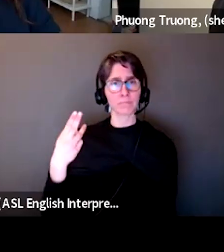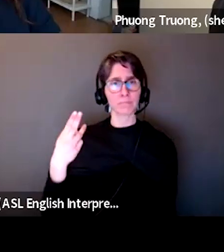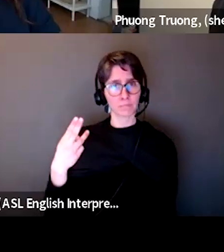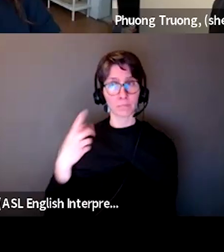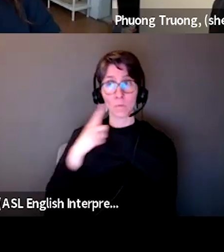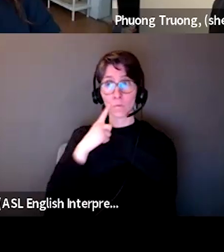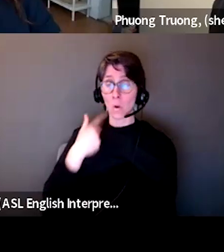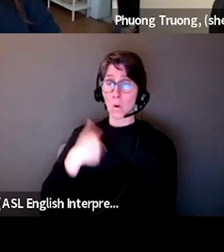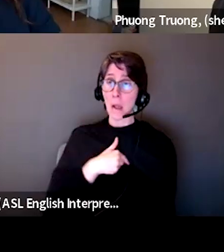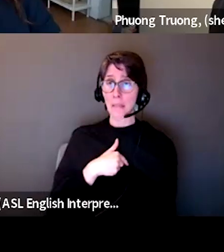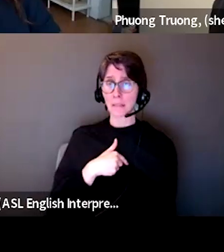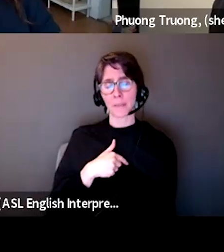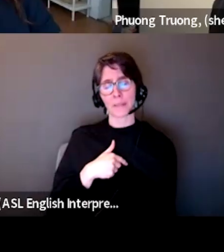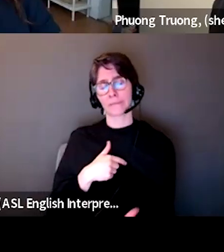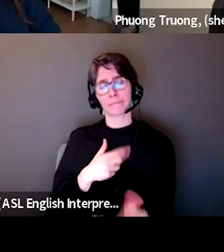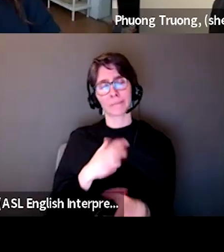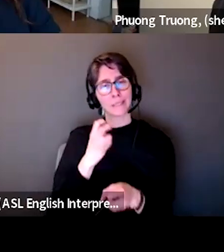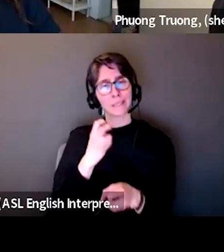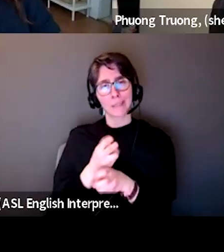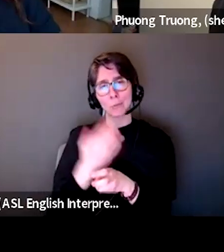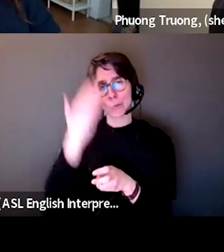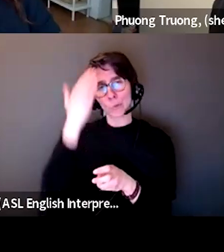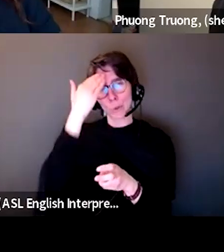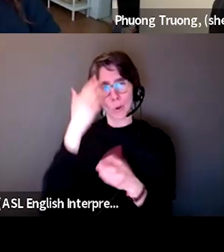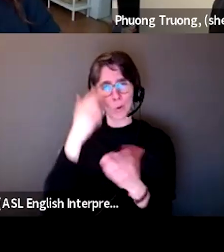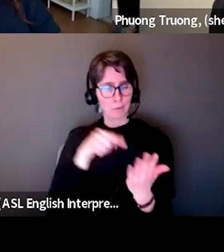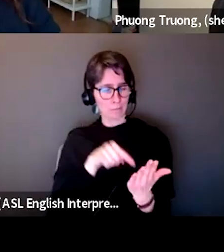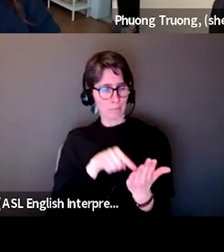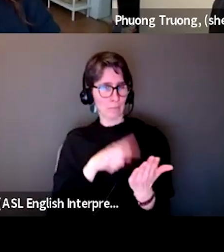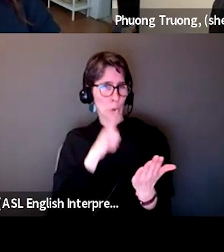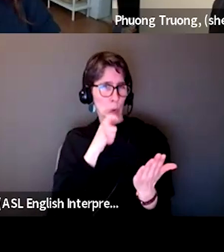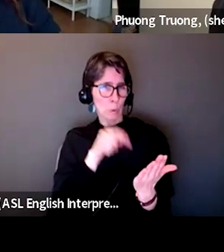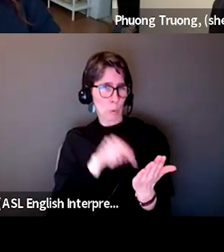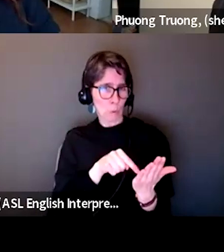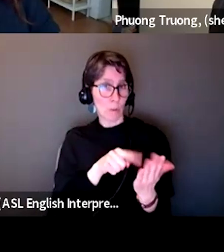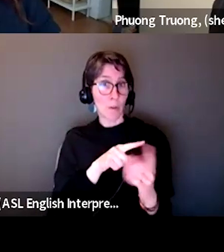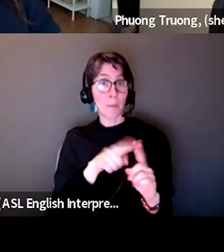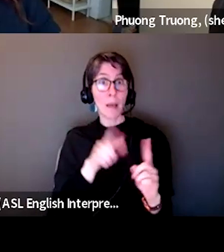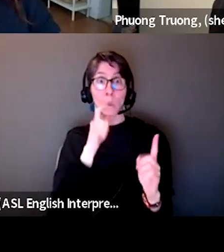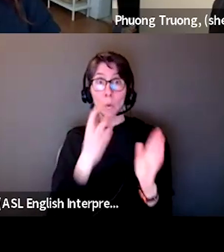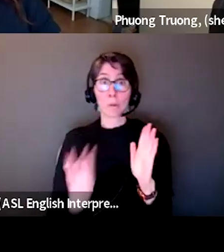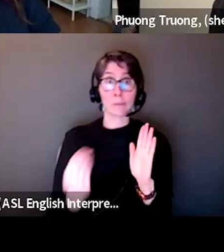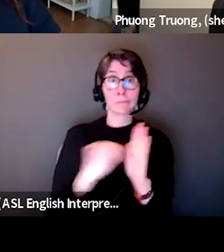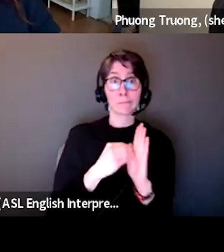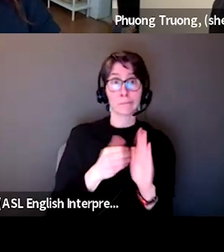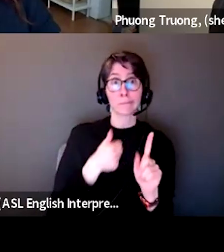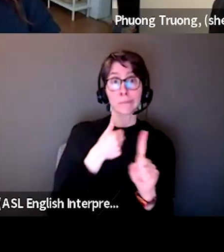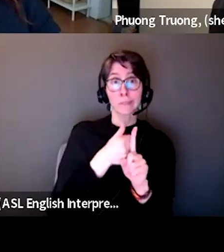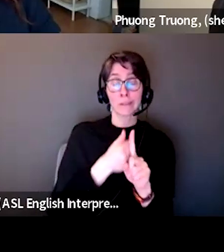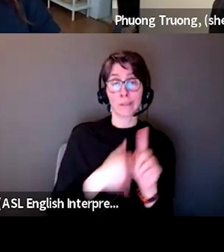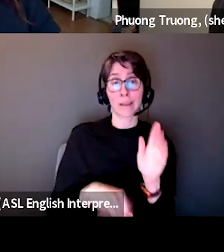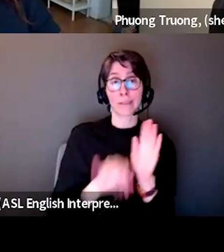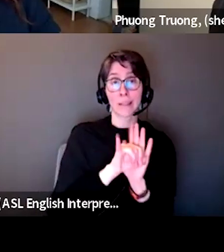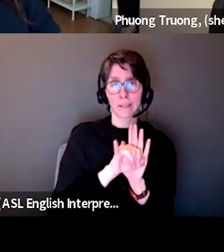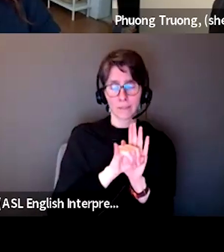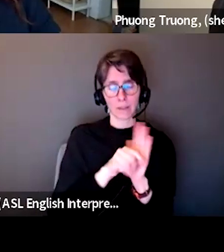it's hard to know for sure, but for people who self-identify, it is still predominantly